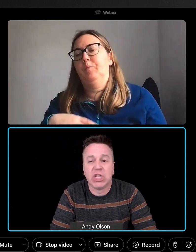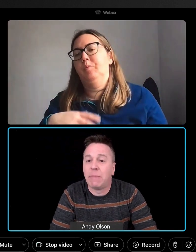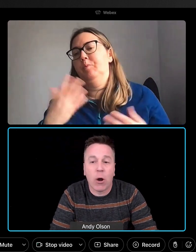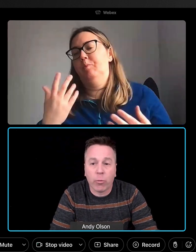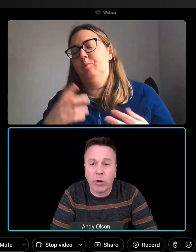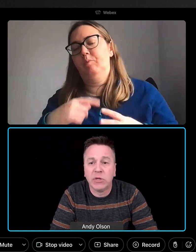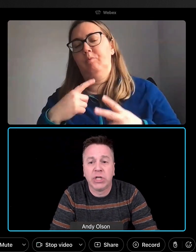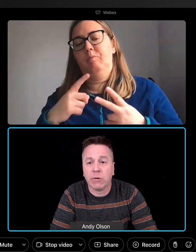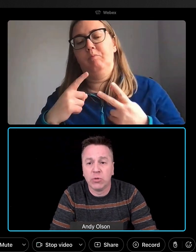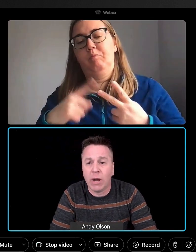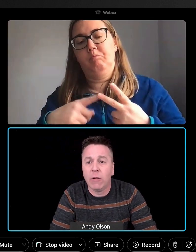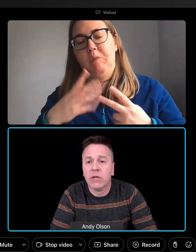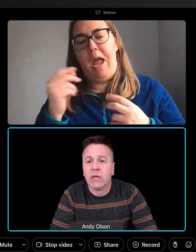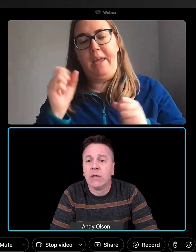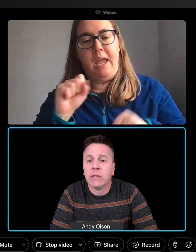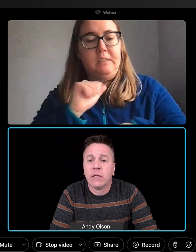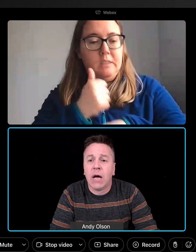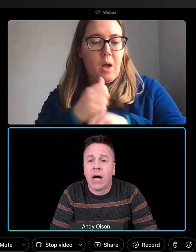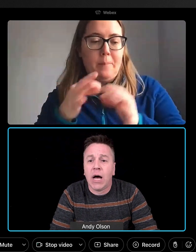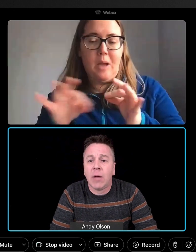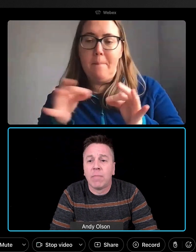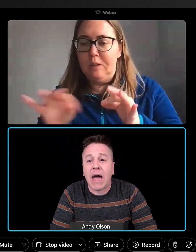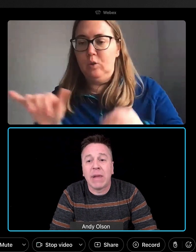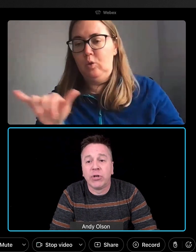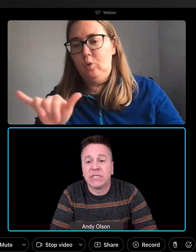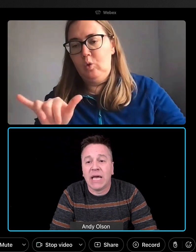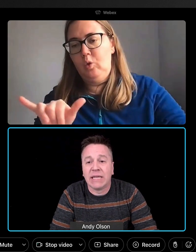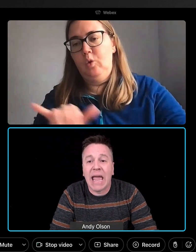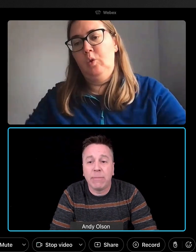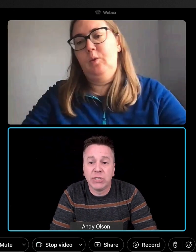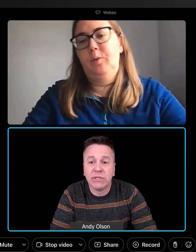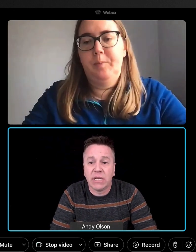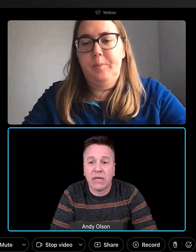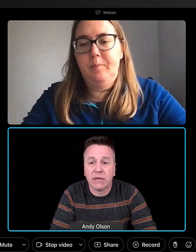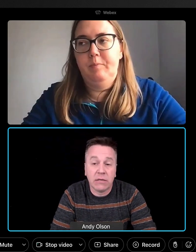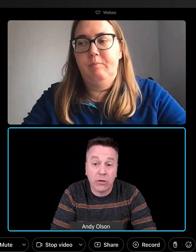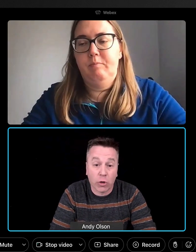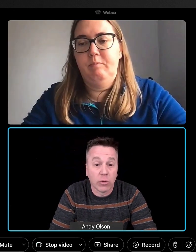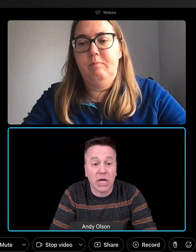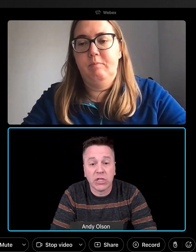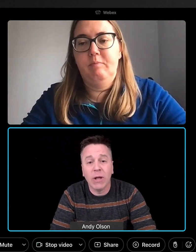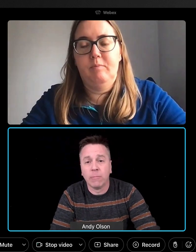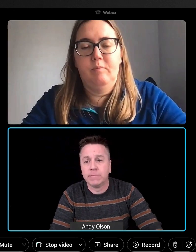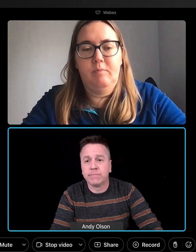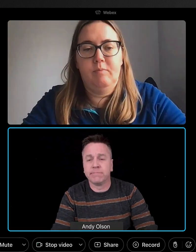and potentially a powerpoint would be shared as well. I am able to set captions and turn those on as well.